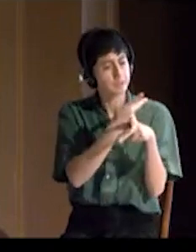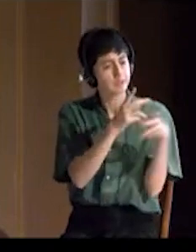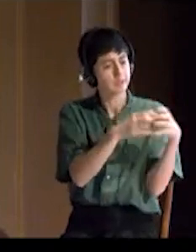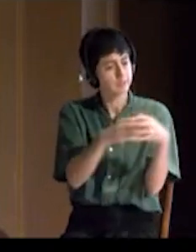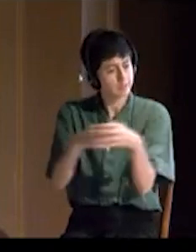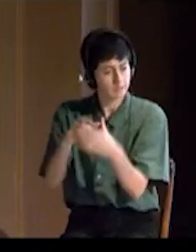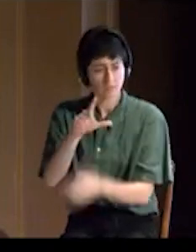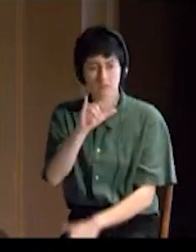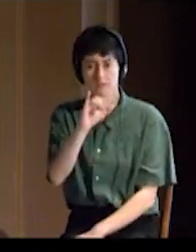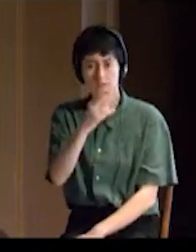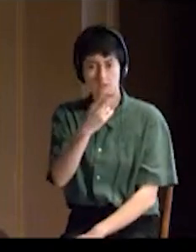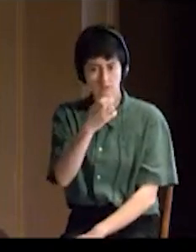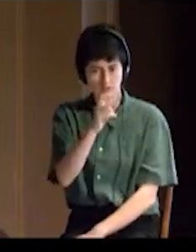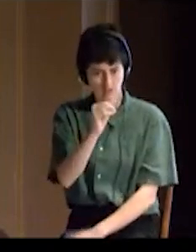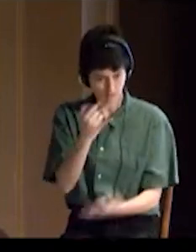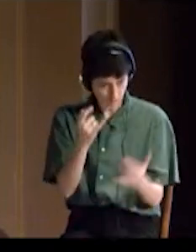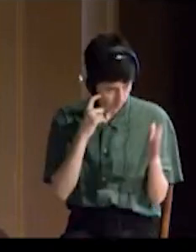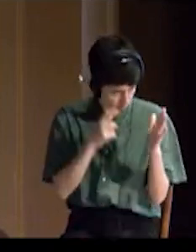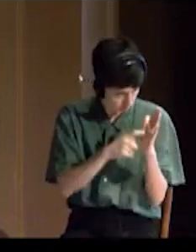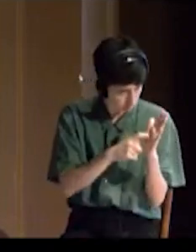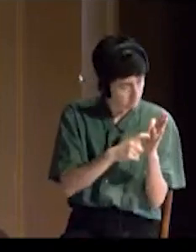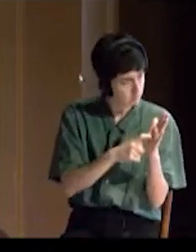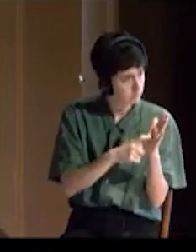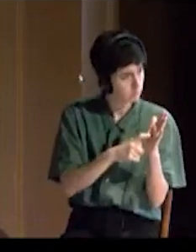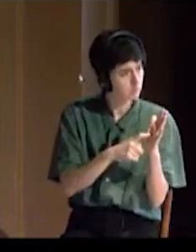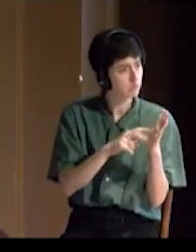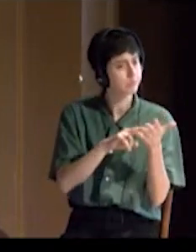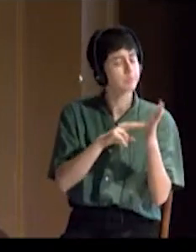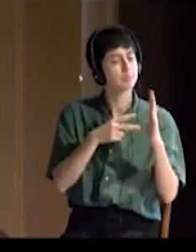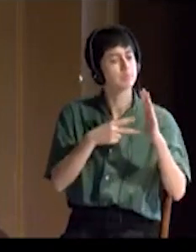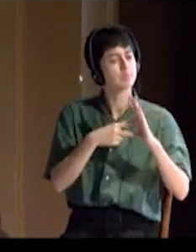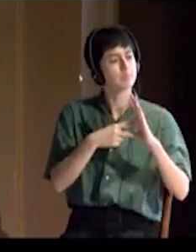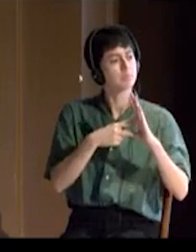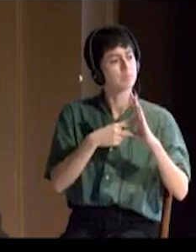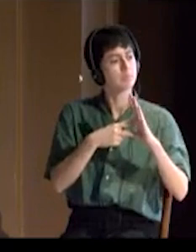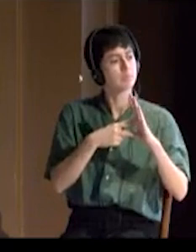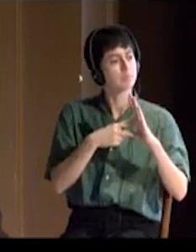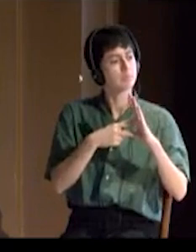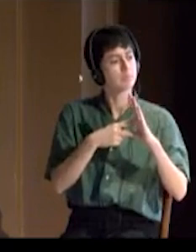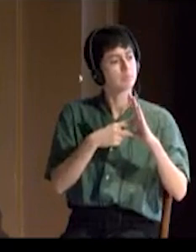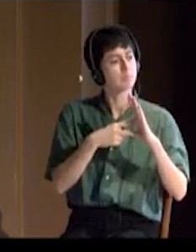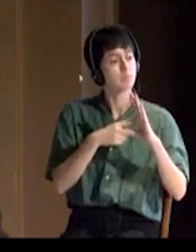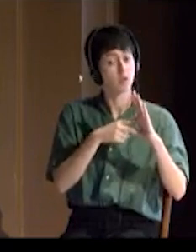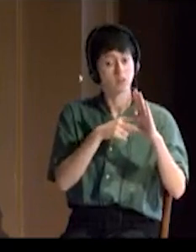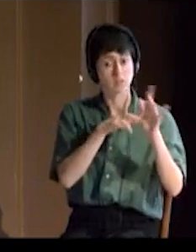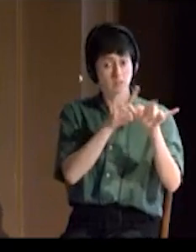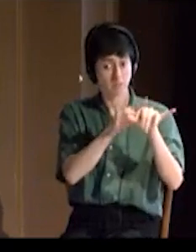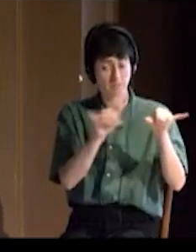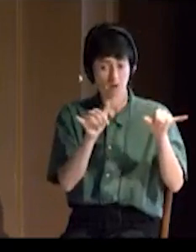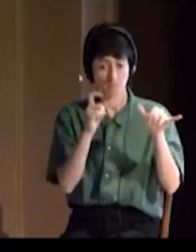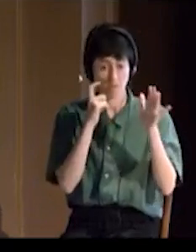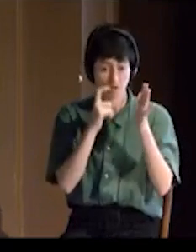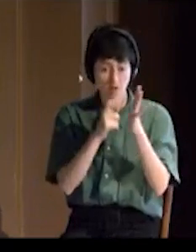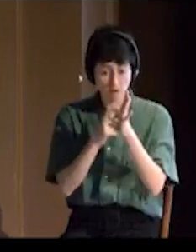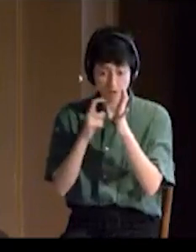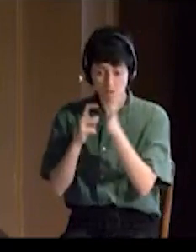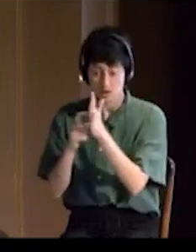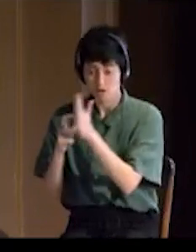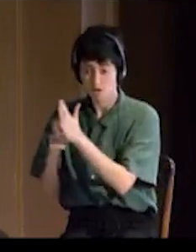are you also identifying new, like, bacteria and fungi strains within those?